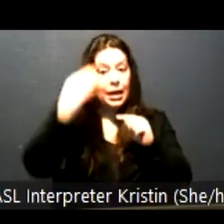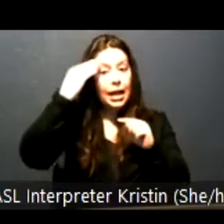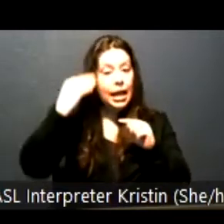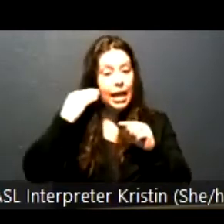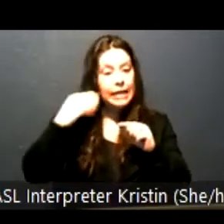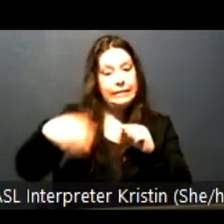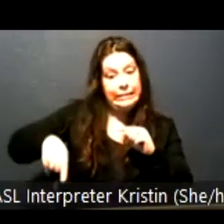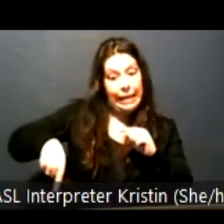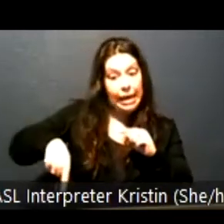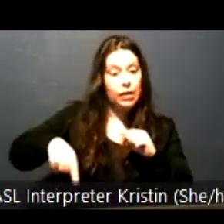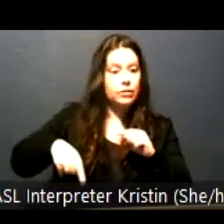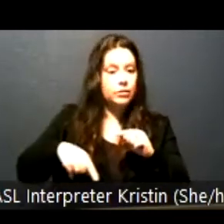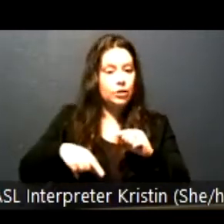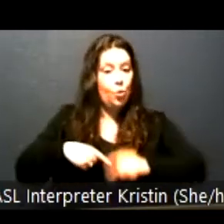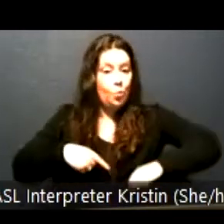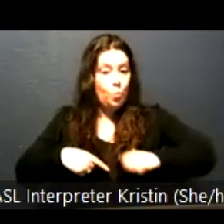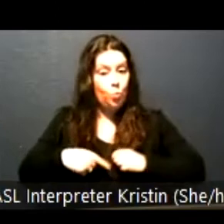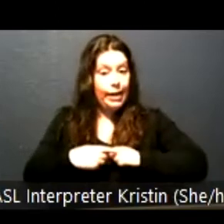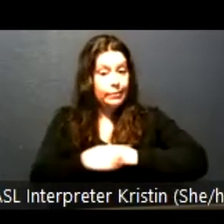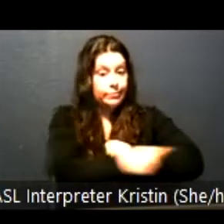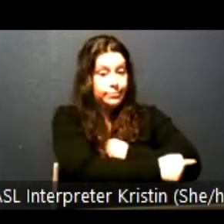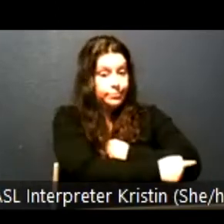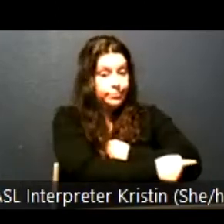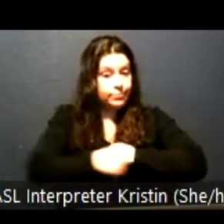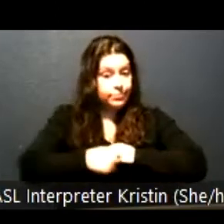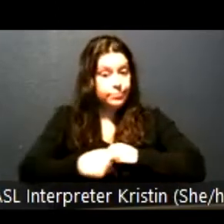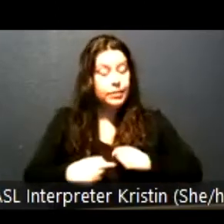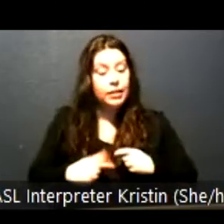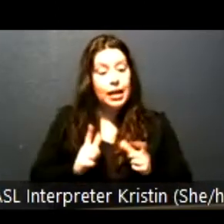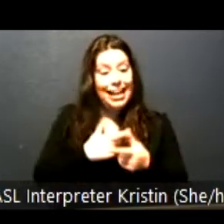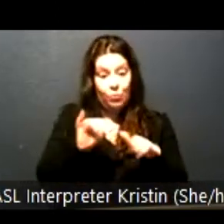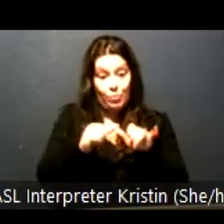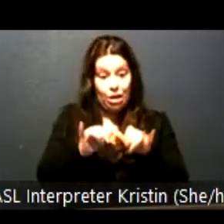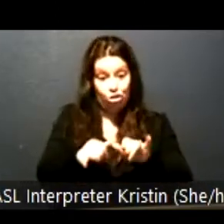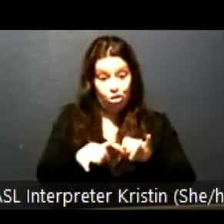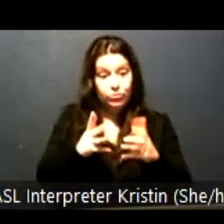and the wing length, and then once we've done all the measurements, we've attached a band to a bird,